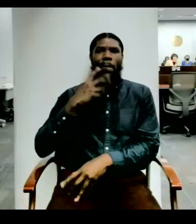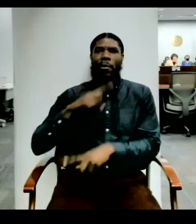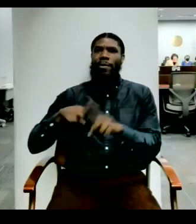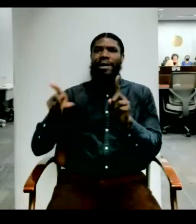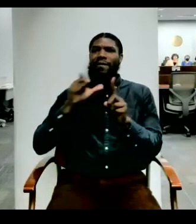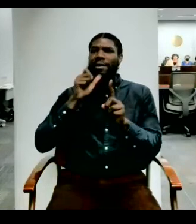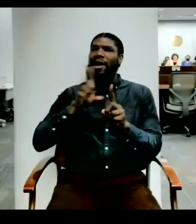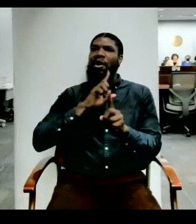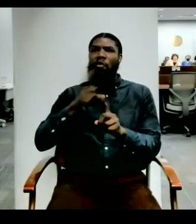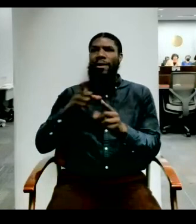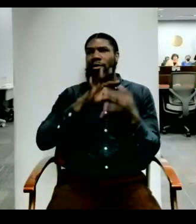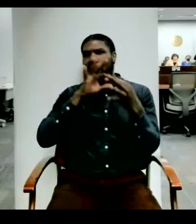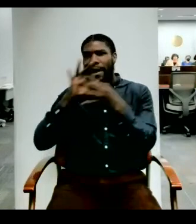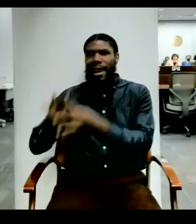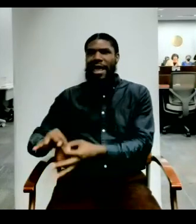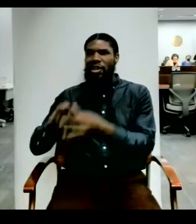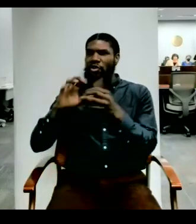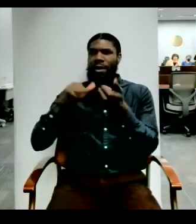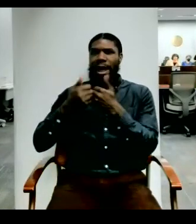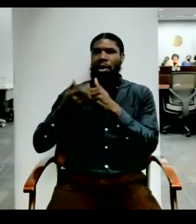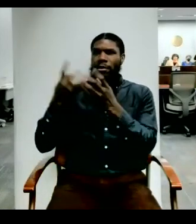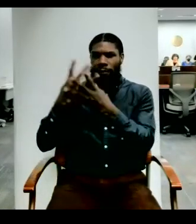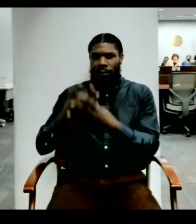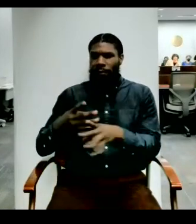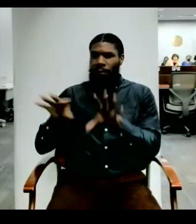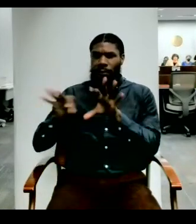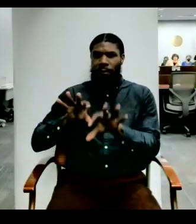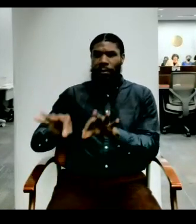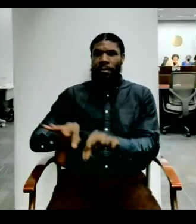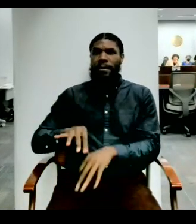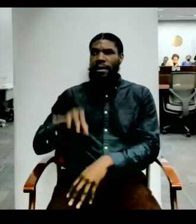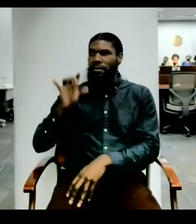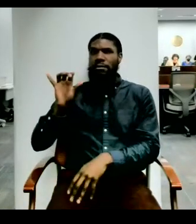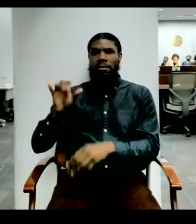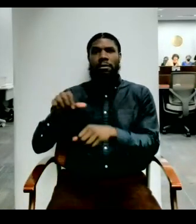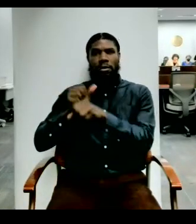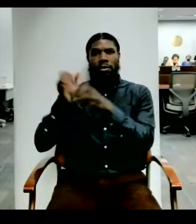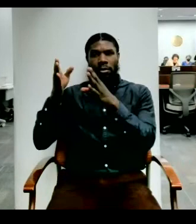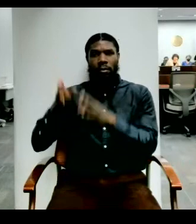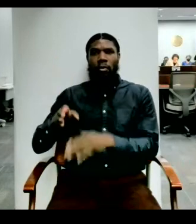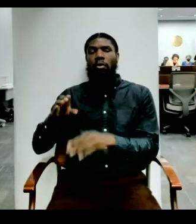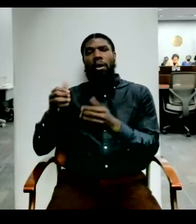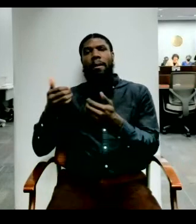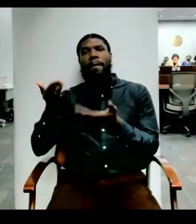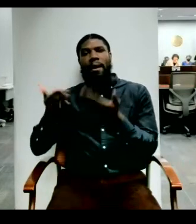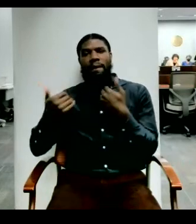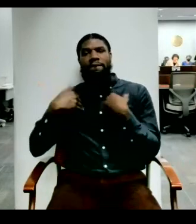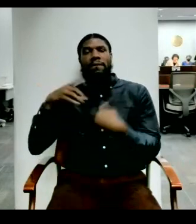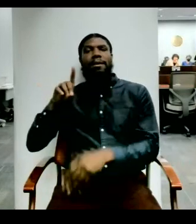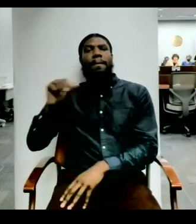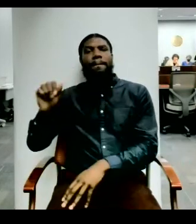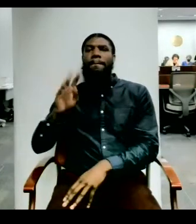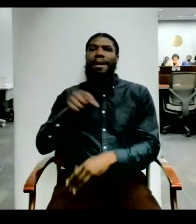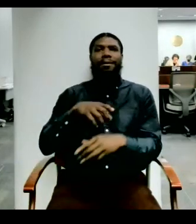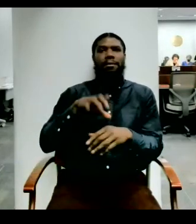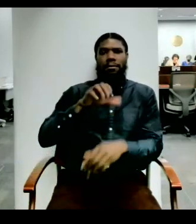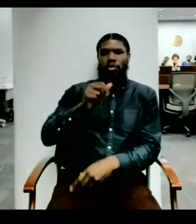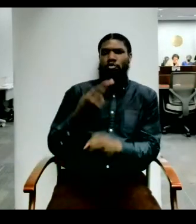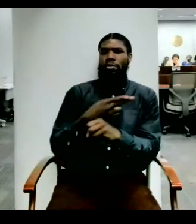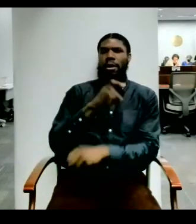we will rarely be chosen by an AI based screening tool. To teach AI you need data sets and to test it you need data sets.